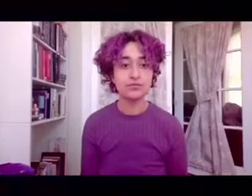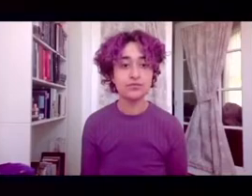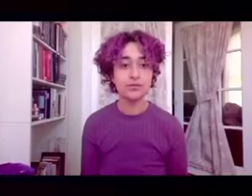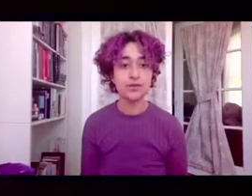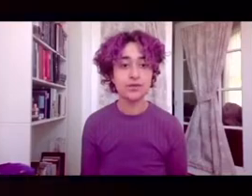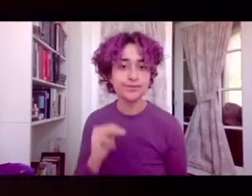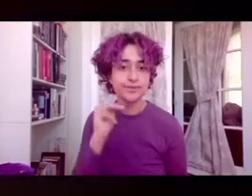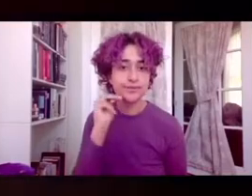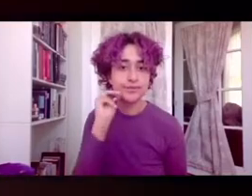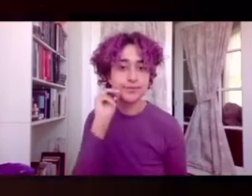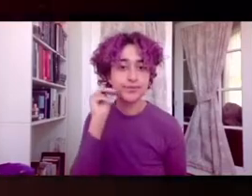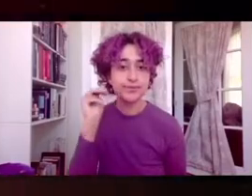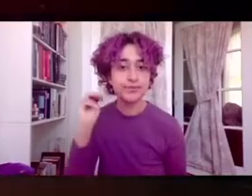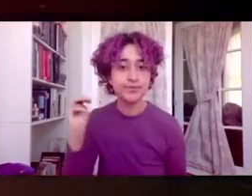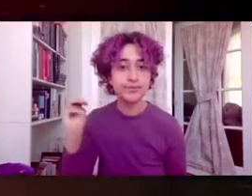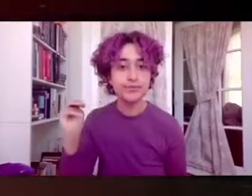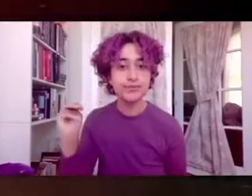(humming)